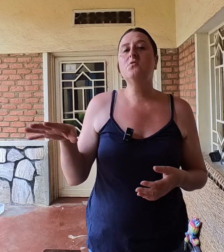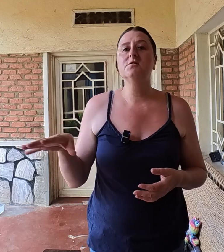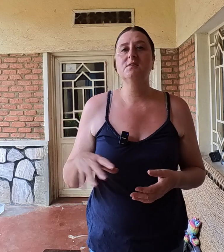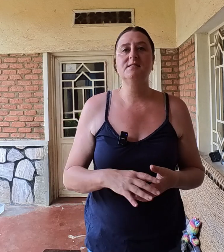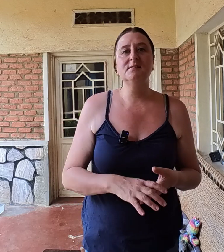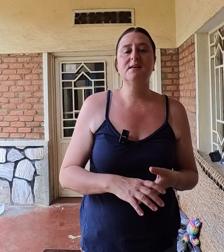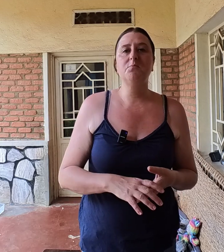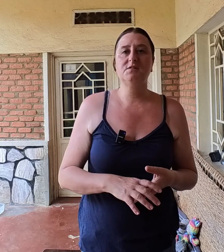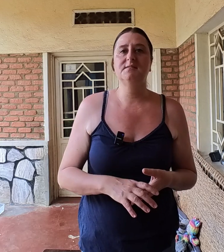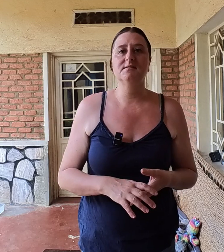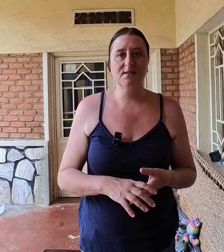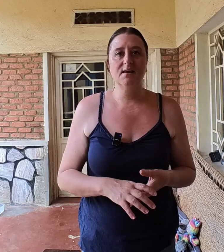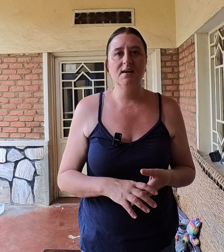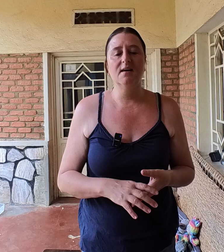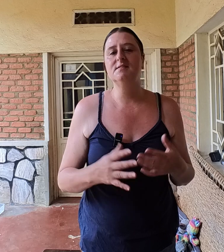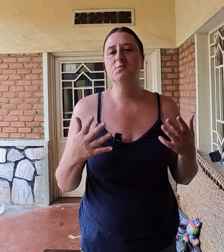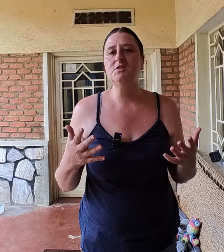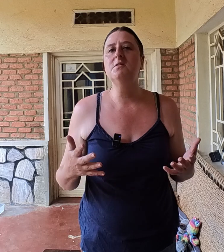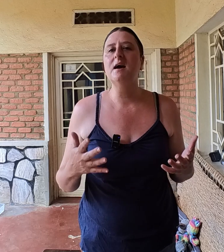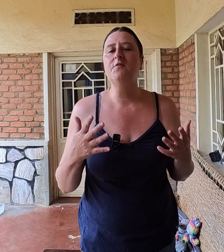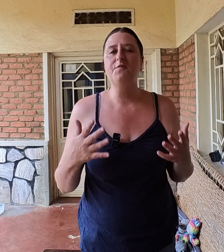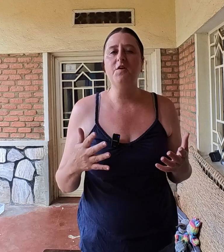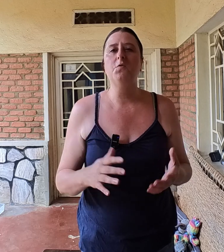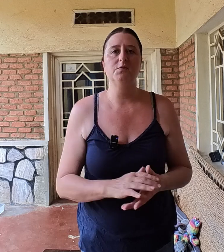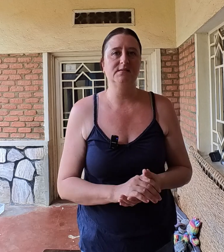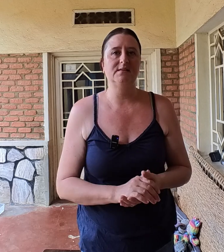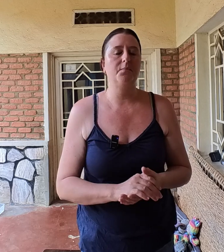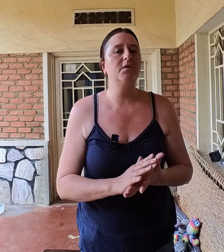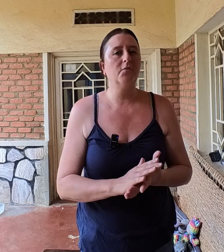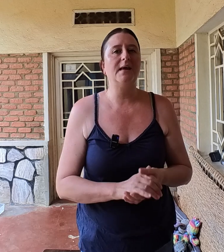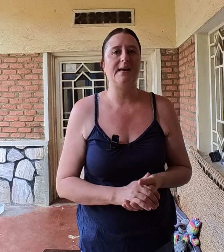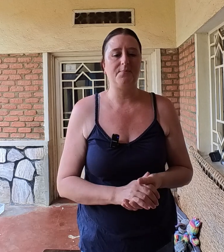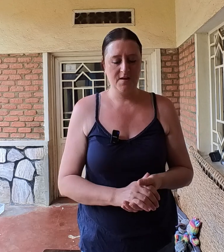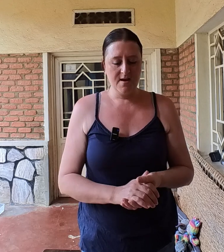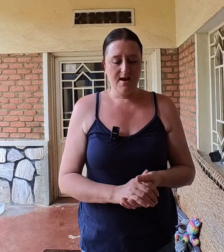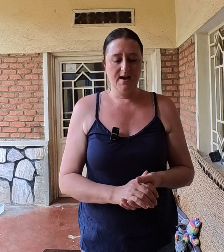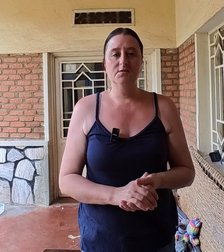another horse riding stable just outside Kigali. So, we do have a few horses here but not many.